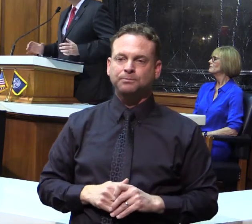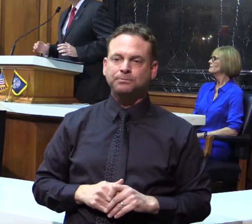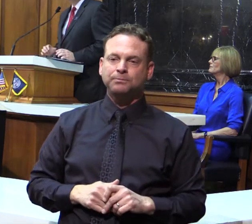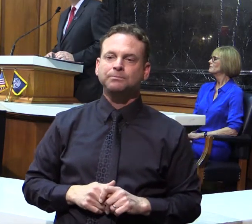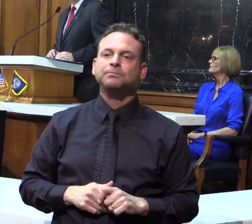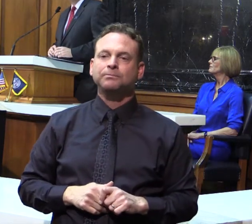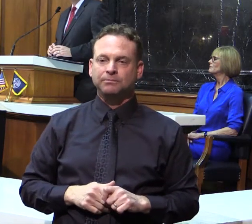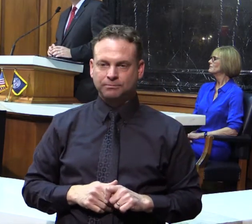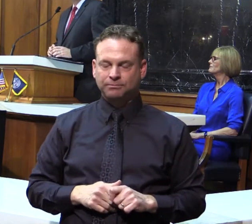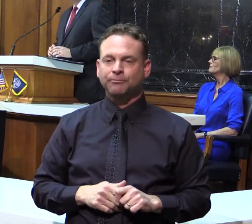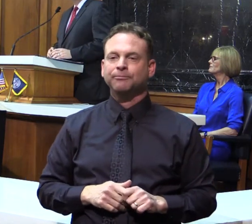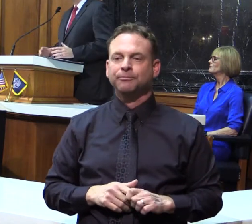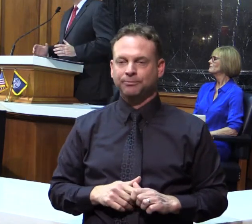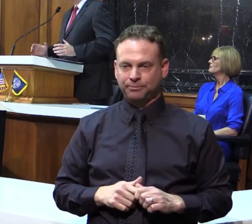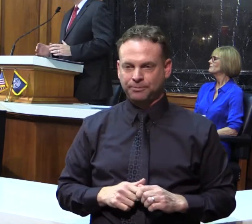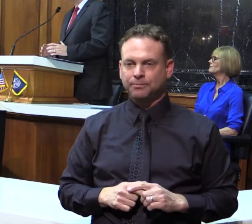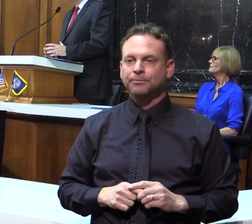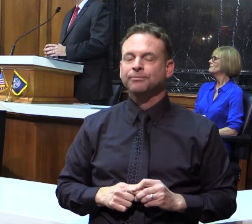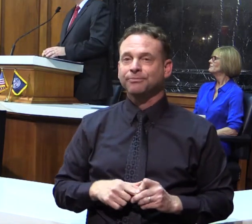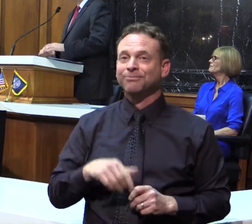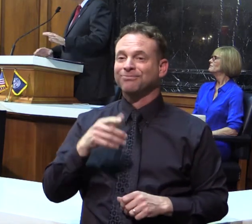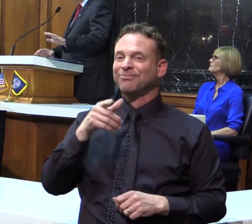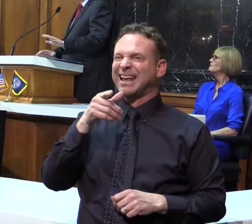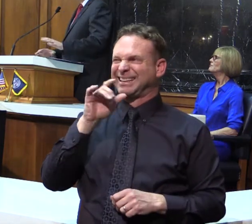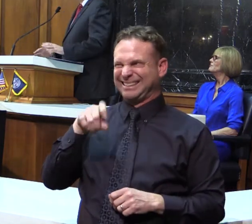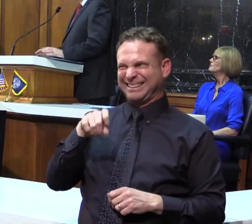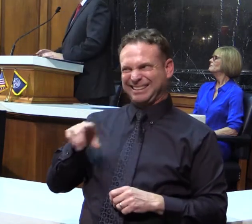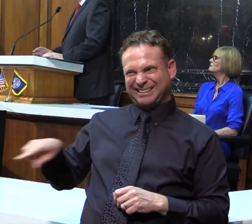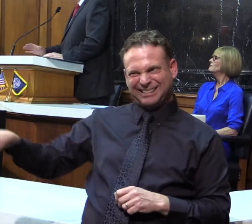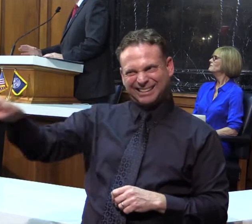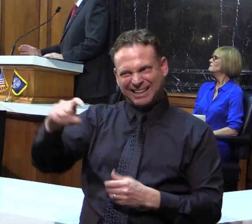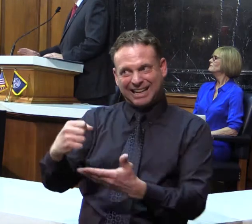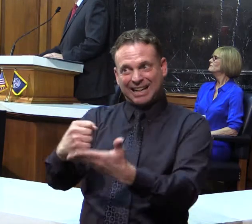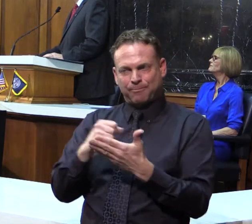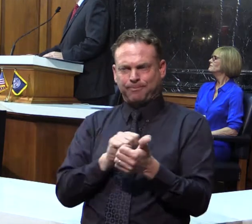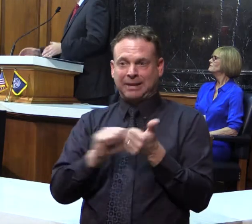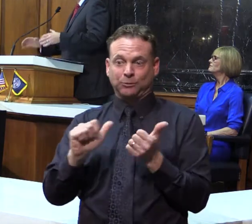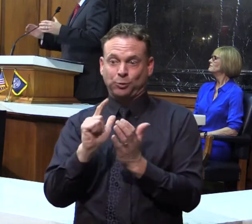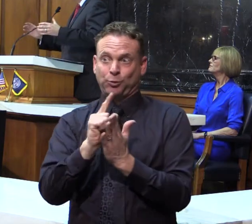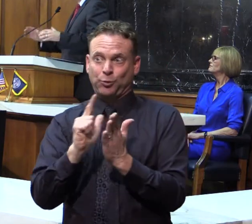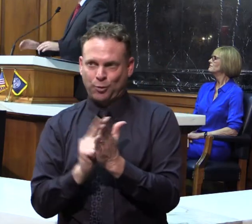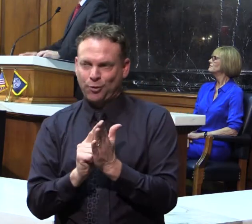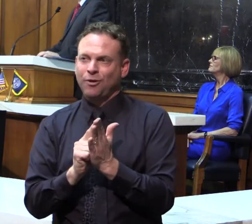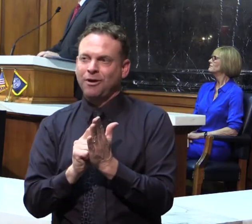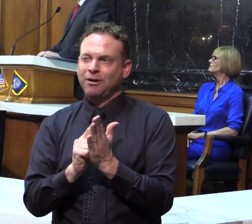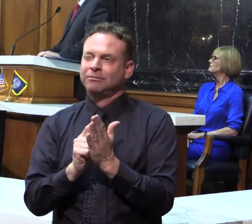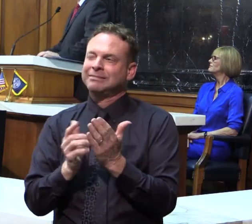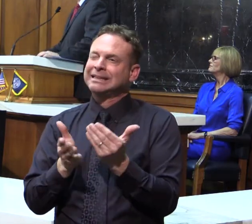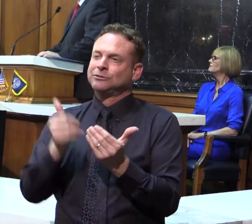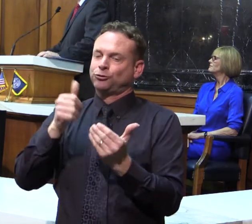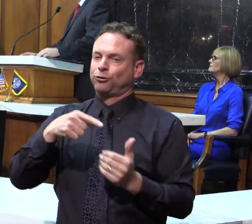This new approach – will take the process away from complianceand regulation … and